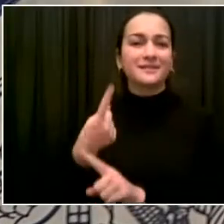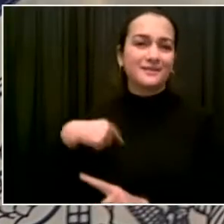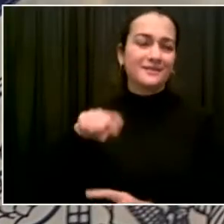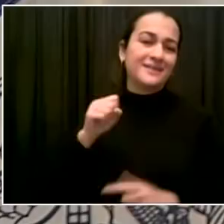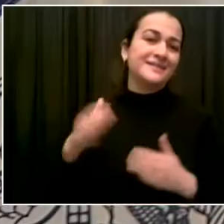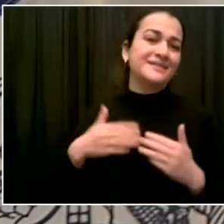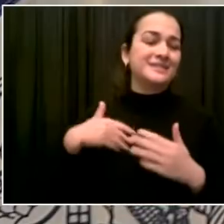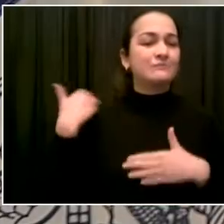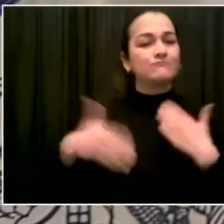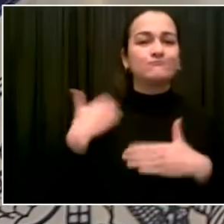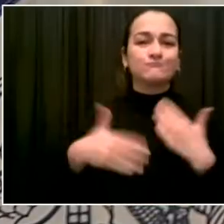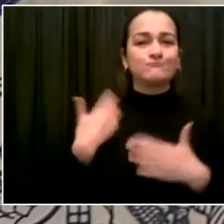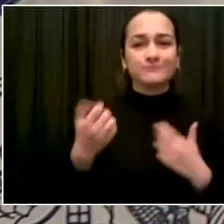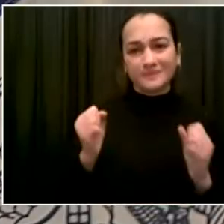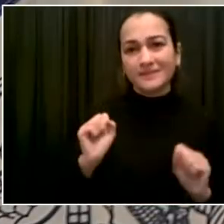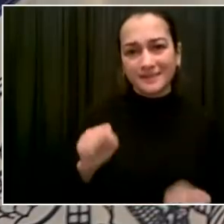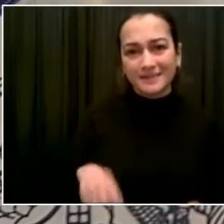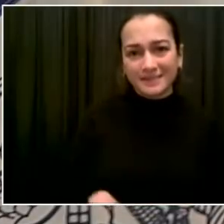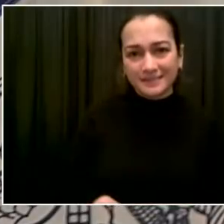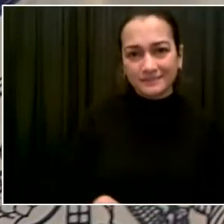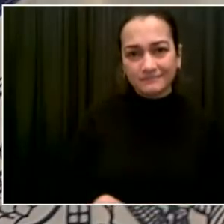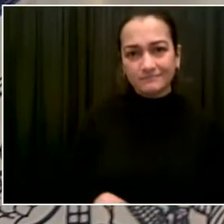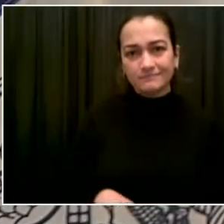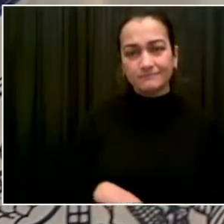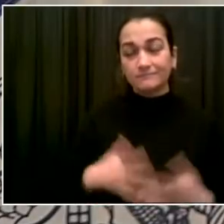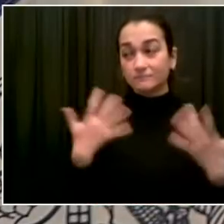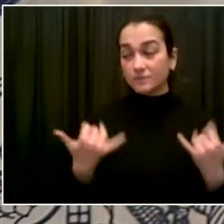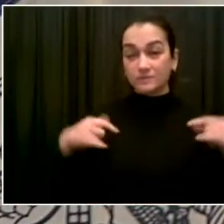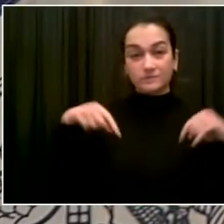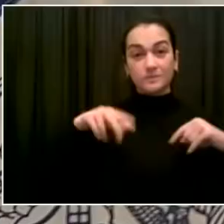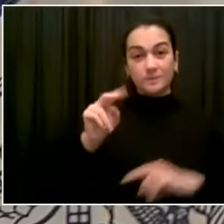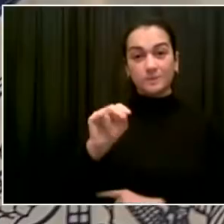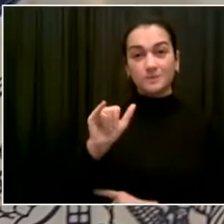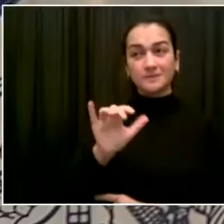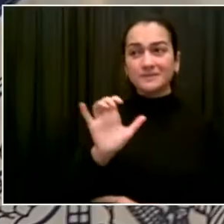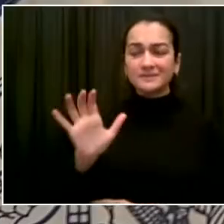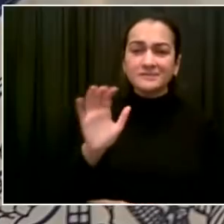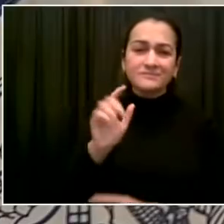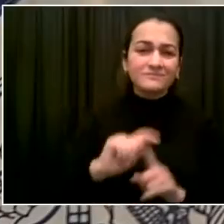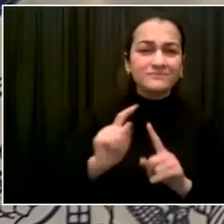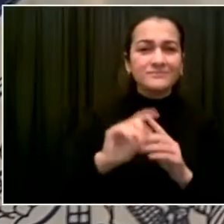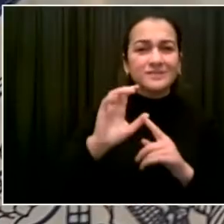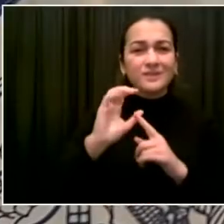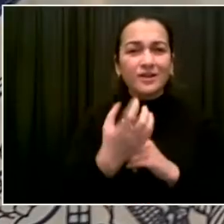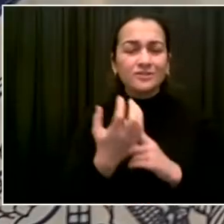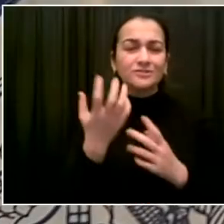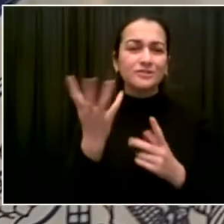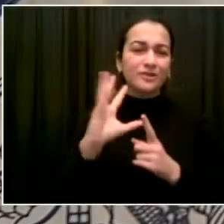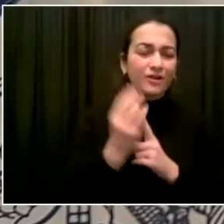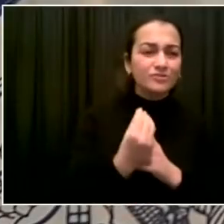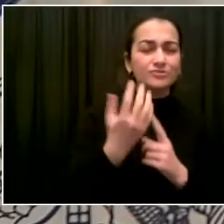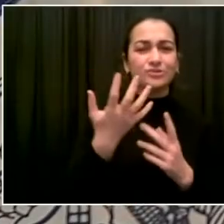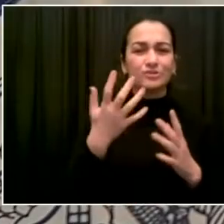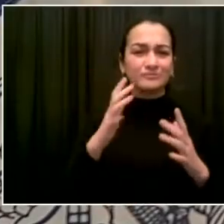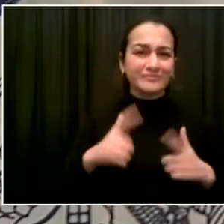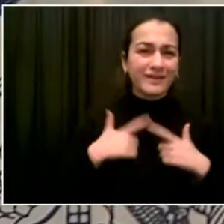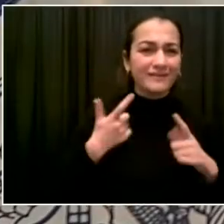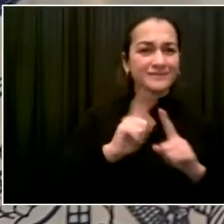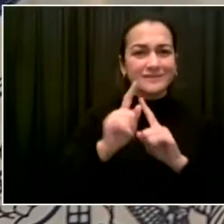MORE AND RECOVER MORE. AND THAT IS WHY WE HAVE